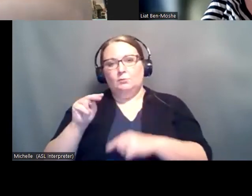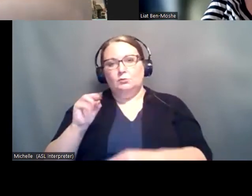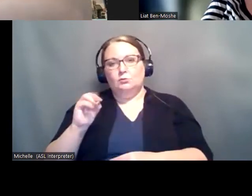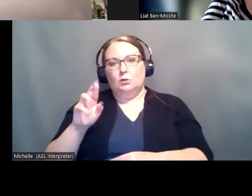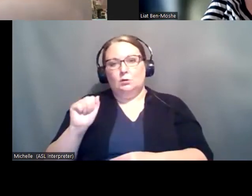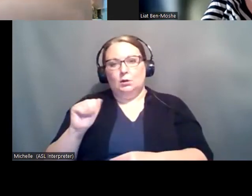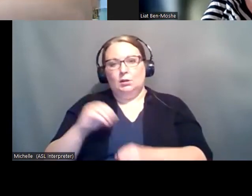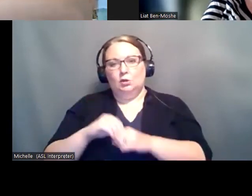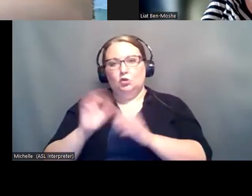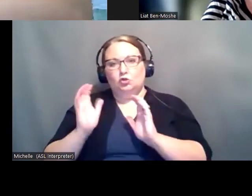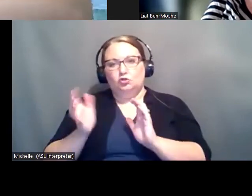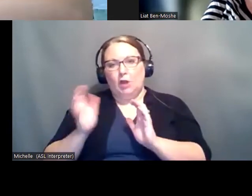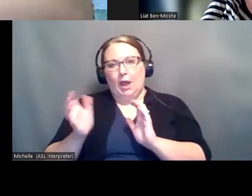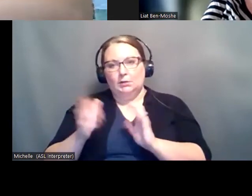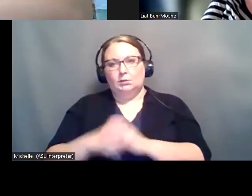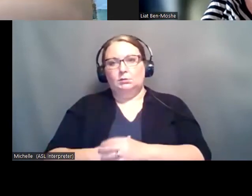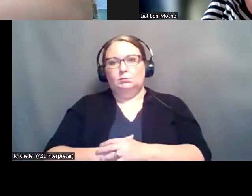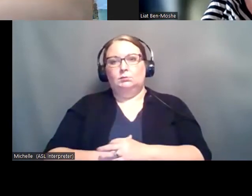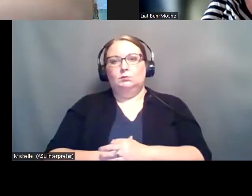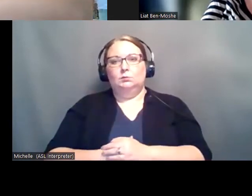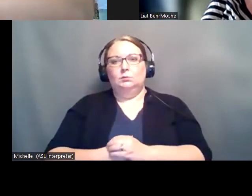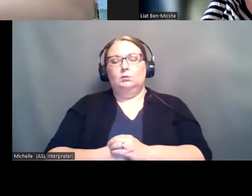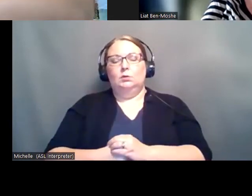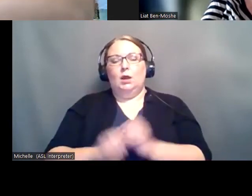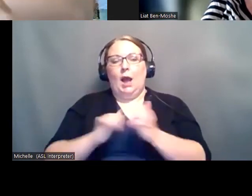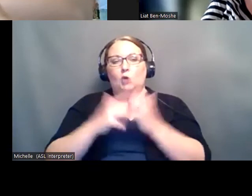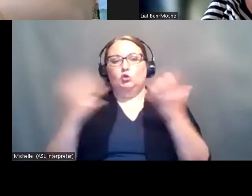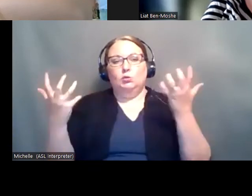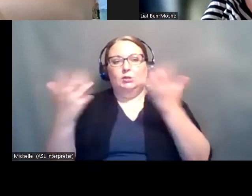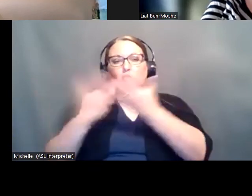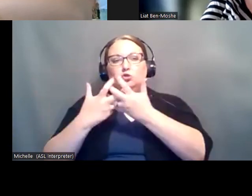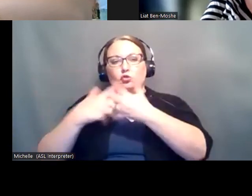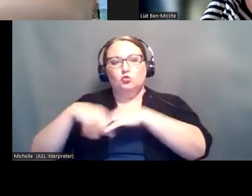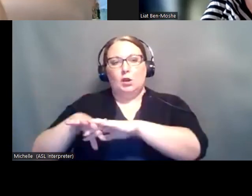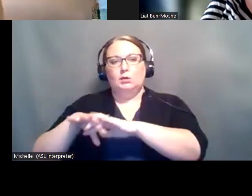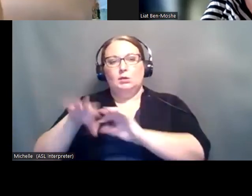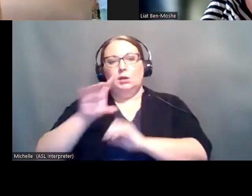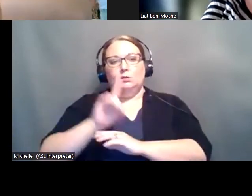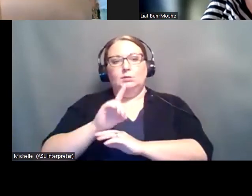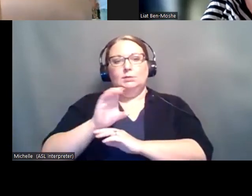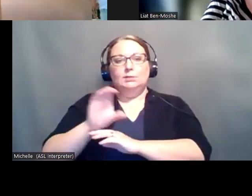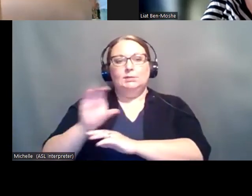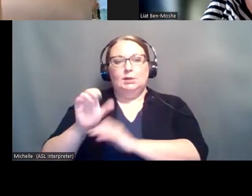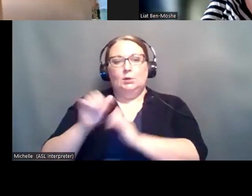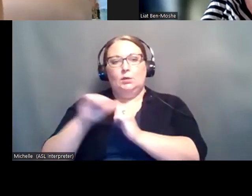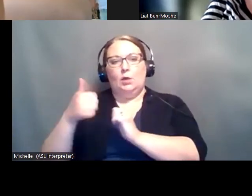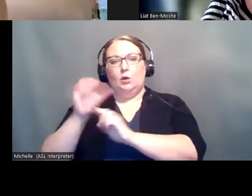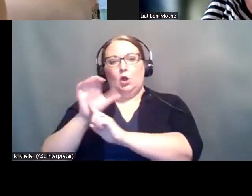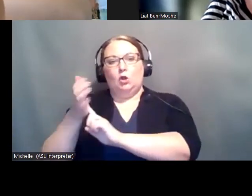which I can also read about how do you integrate DCCCs with other cultural centers